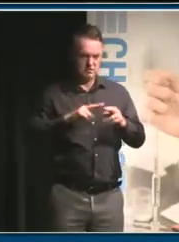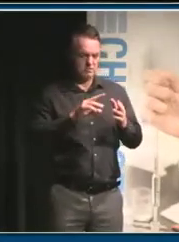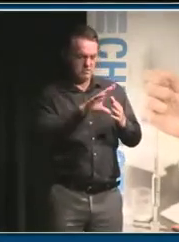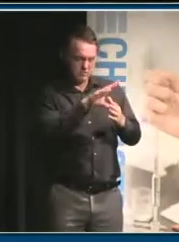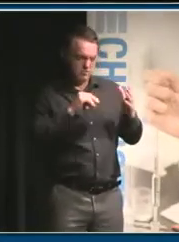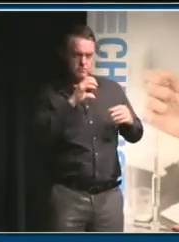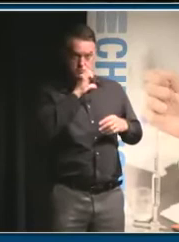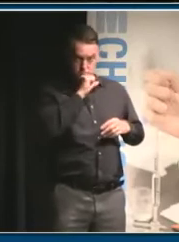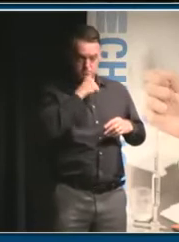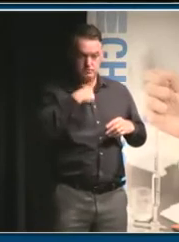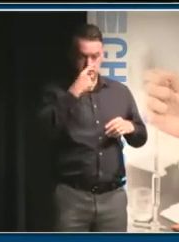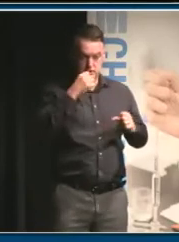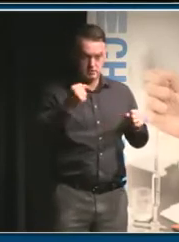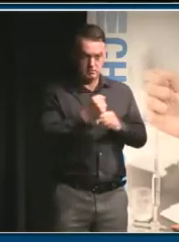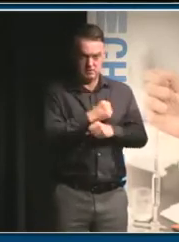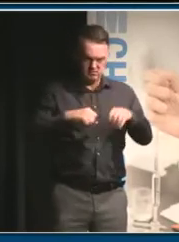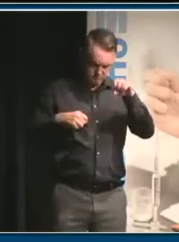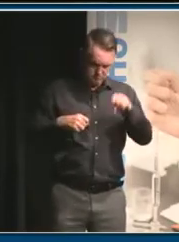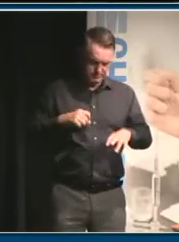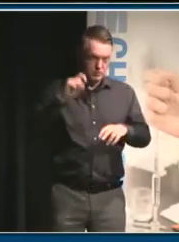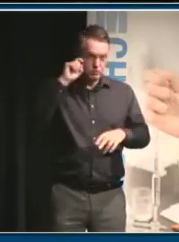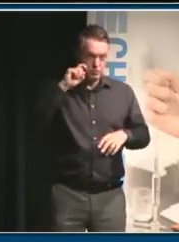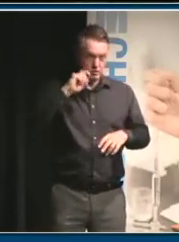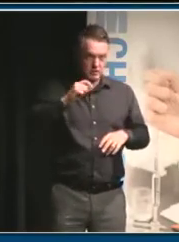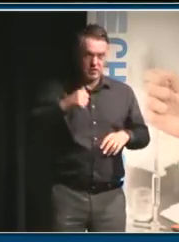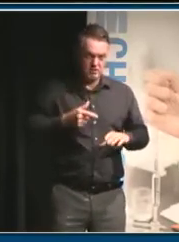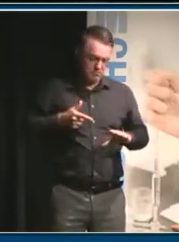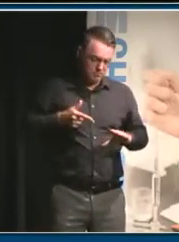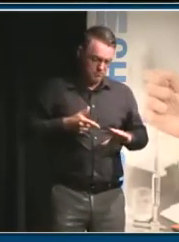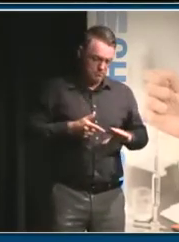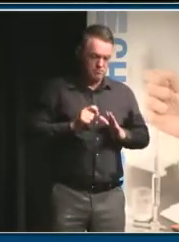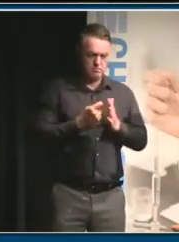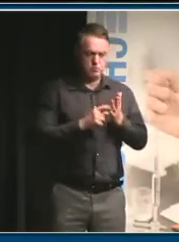and then I can make, put it in water and probe sonicate it using a probe sonication,